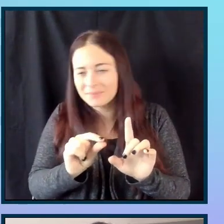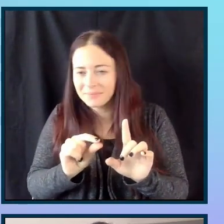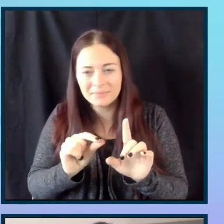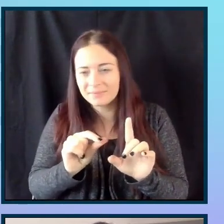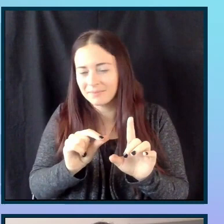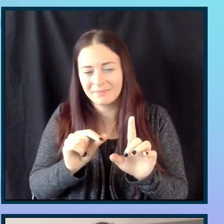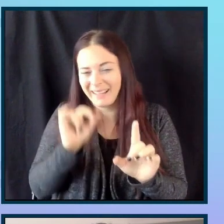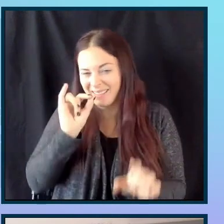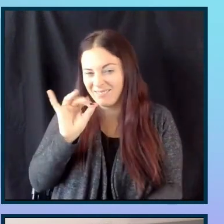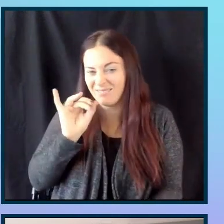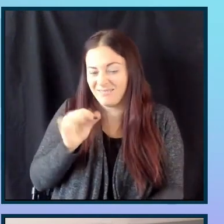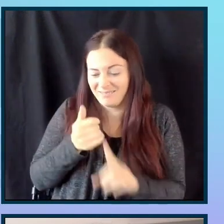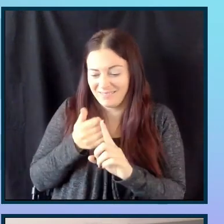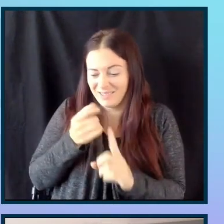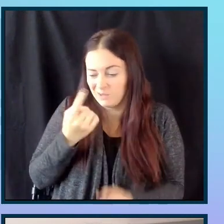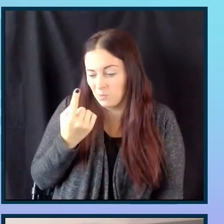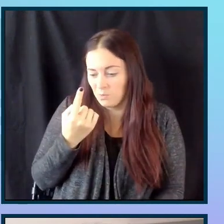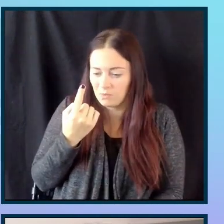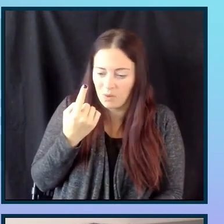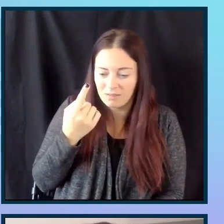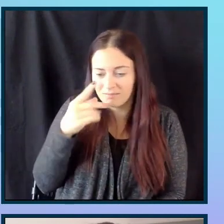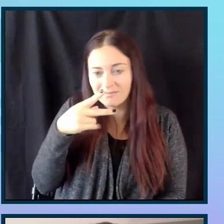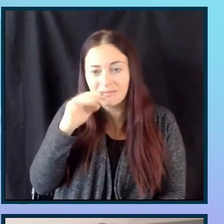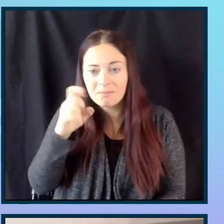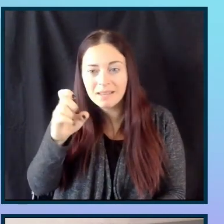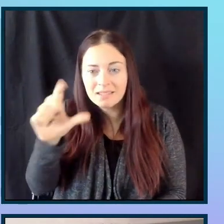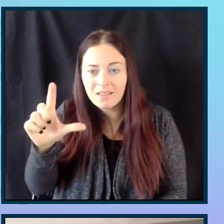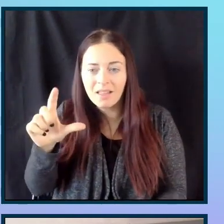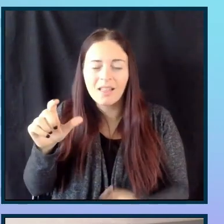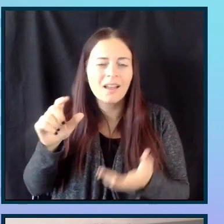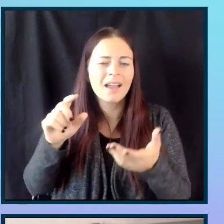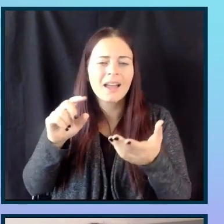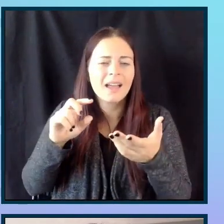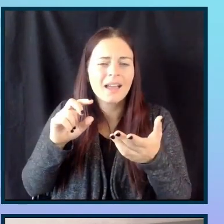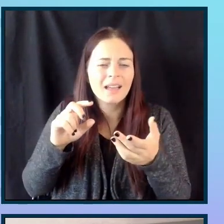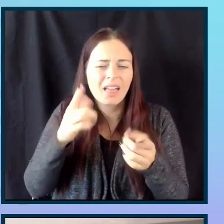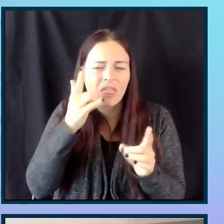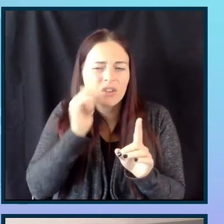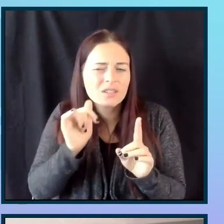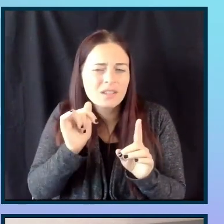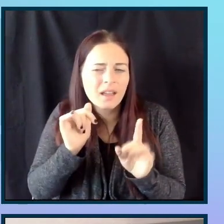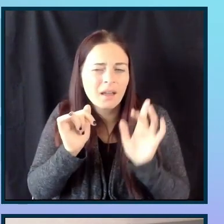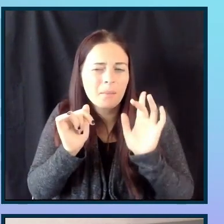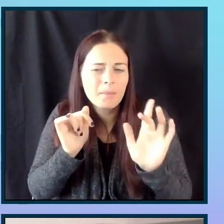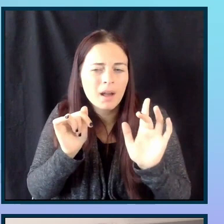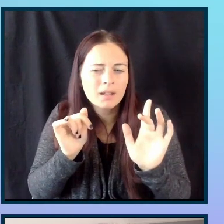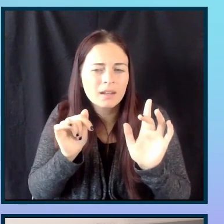that it gives the appearance the button is just slightly larger than it was before, which is hard to detect.